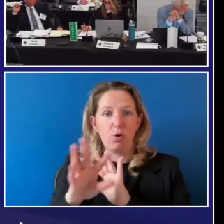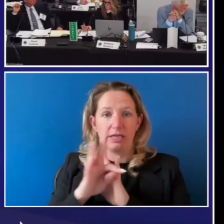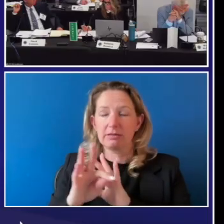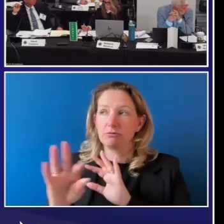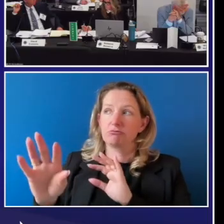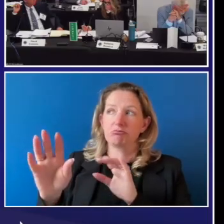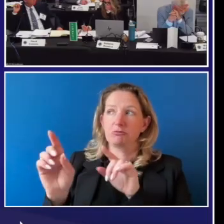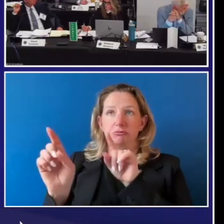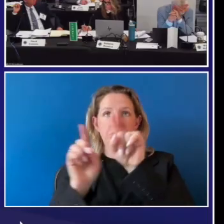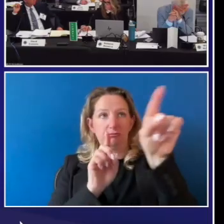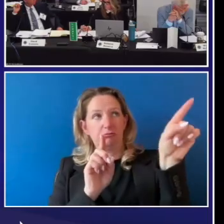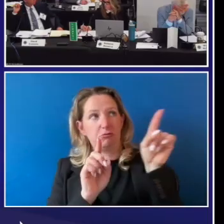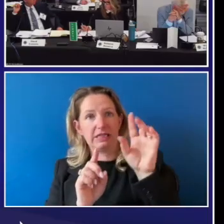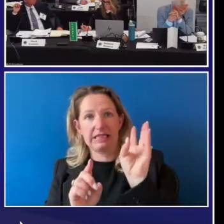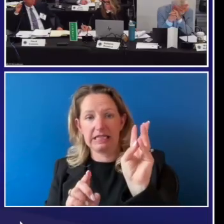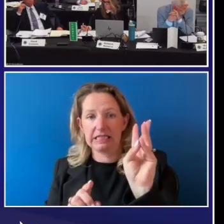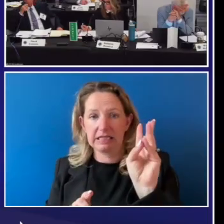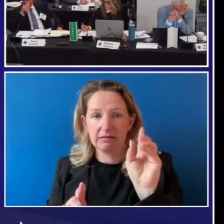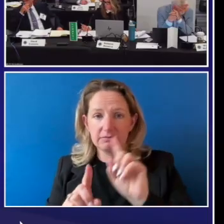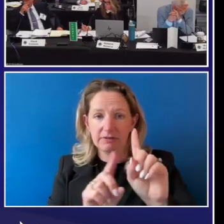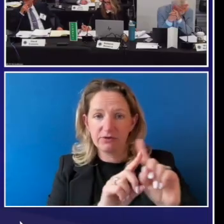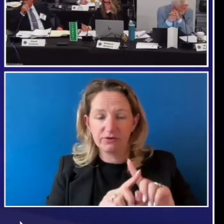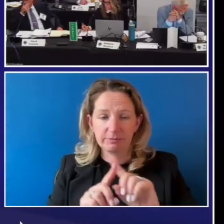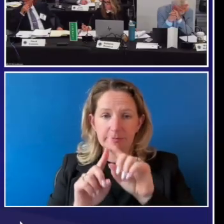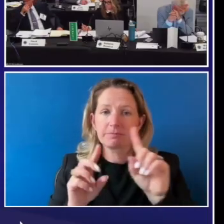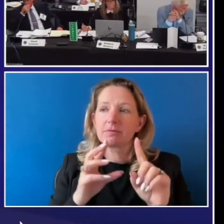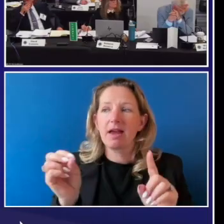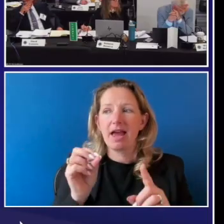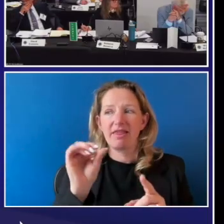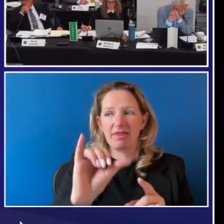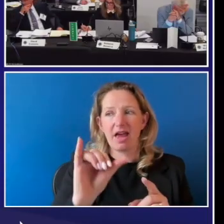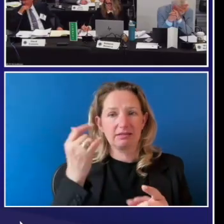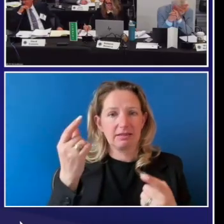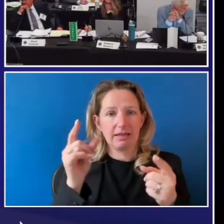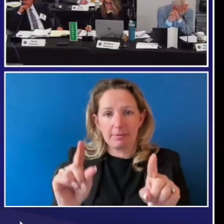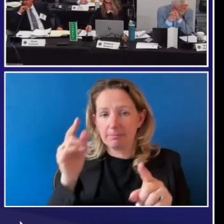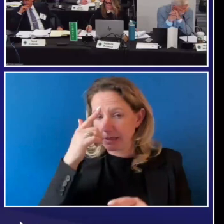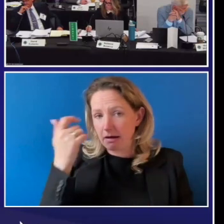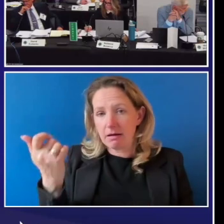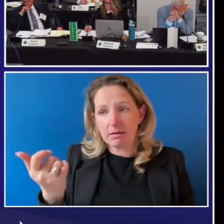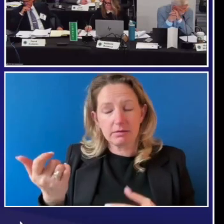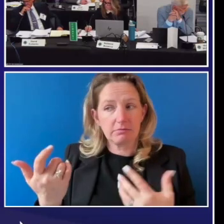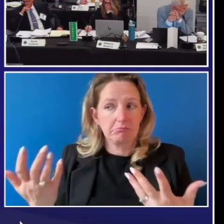And part of that is fueled by the absence of institutions that are responsive to the interest of R